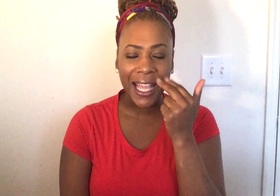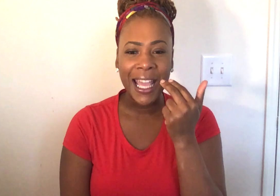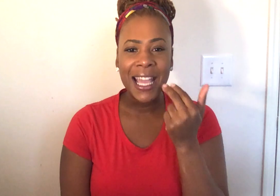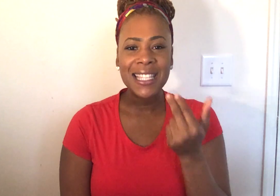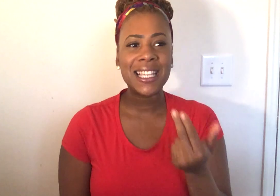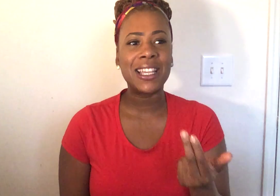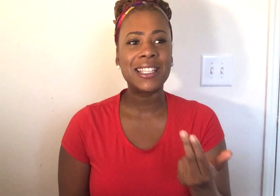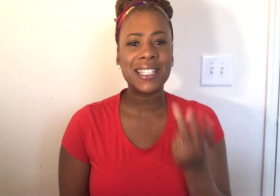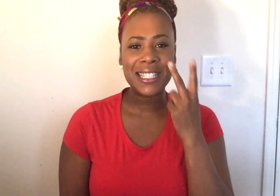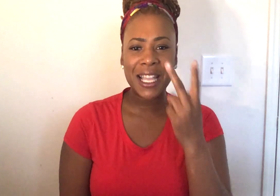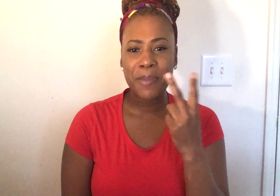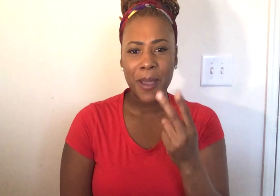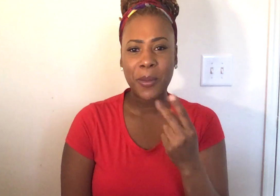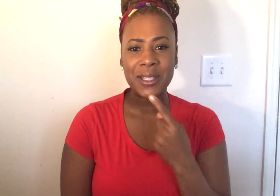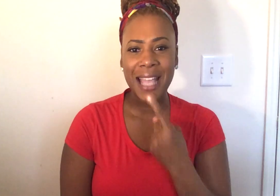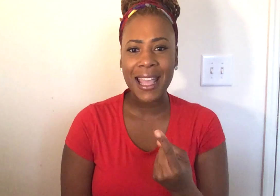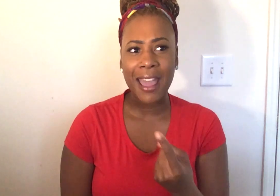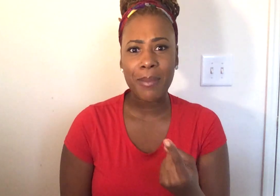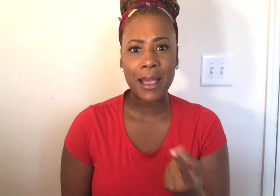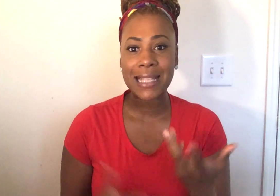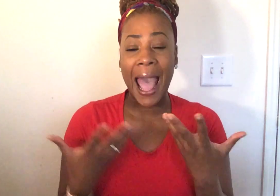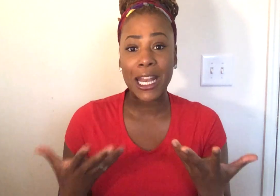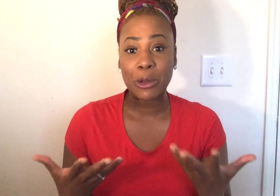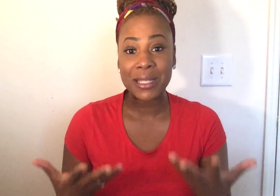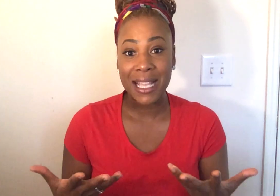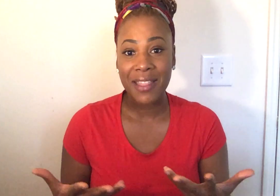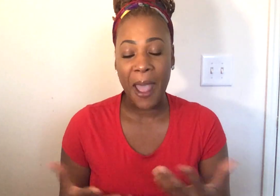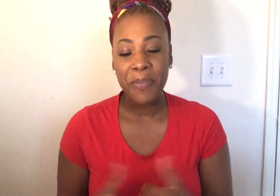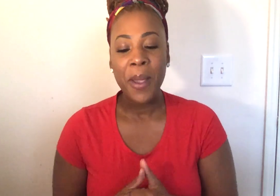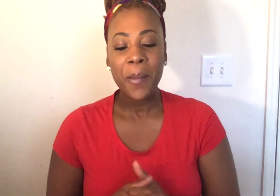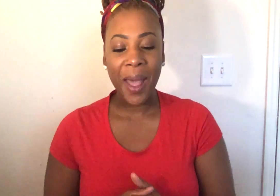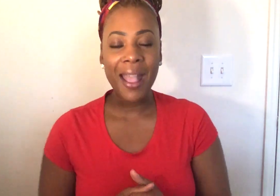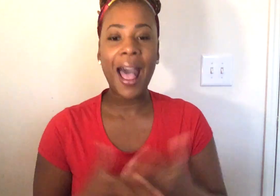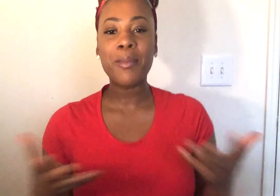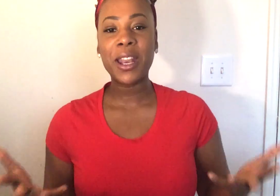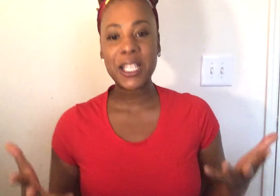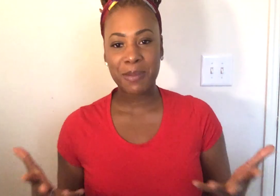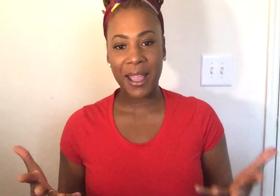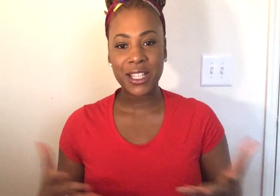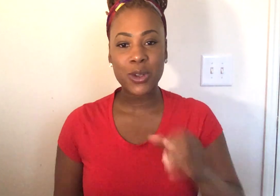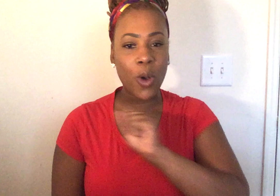to see people say that because I don't see that but I'm gonna explain it to all